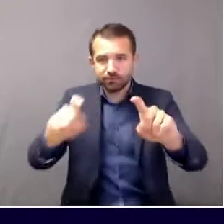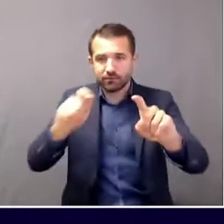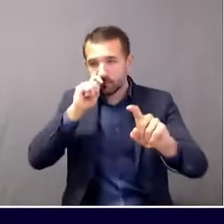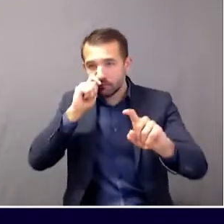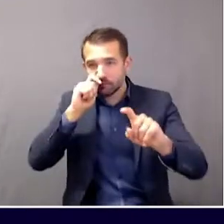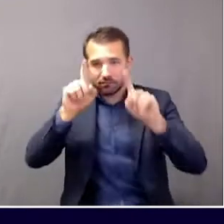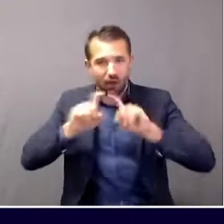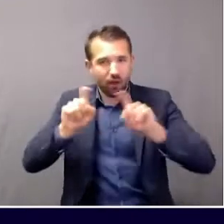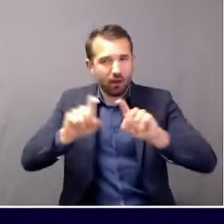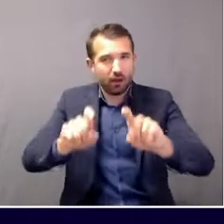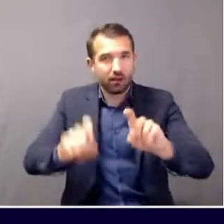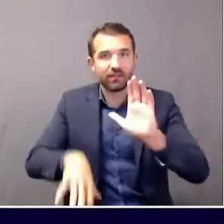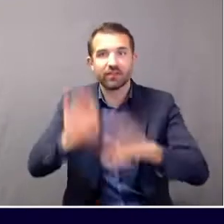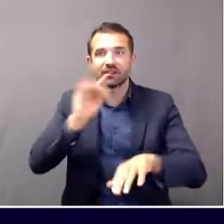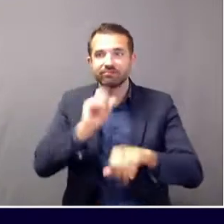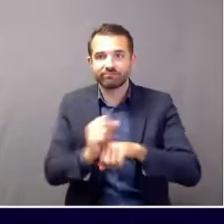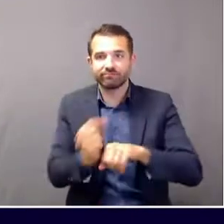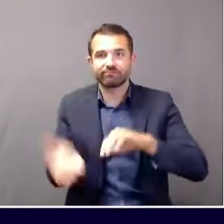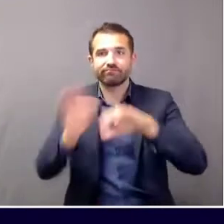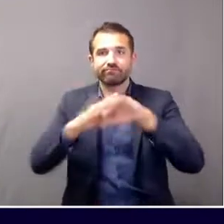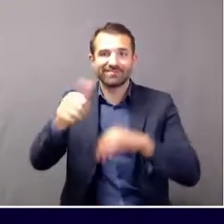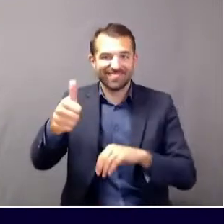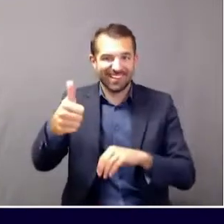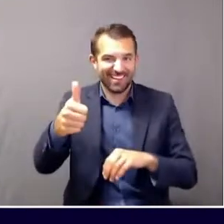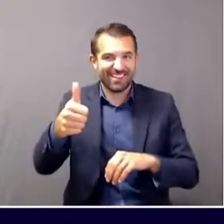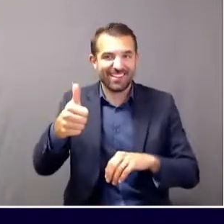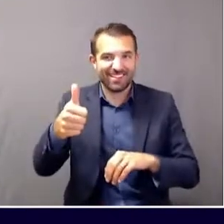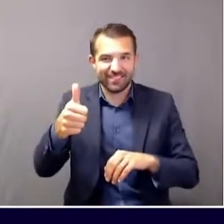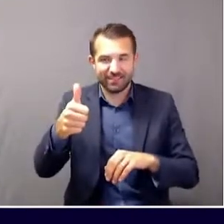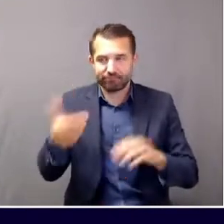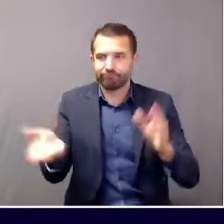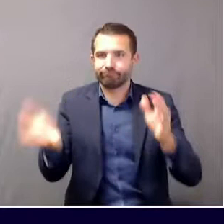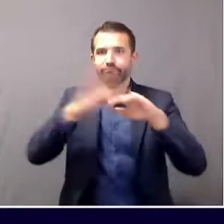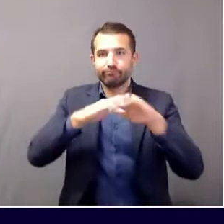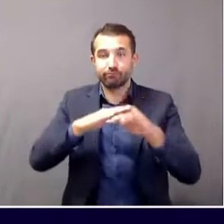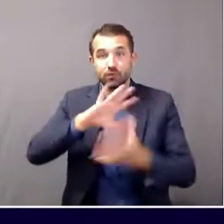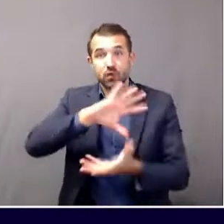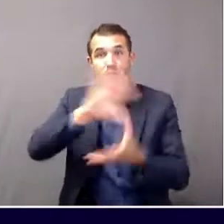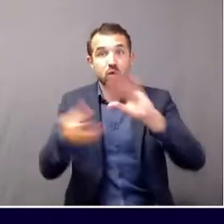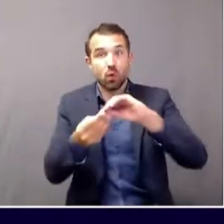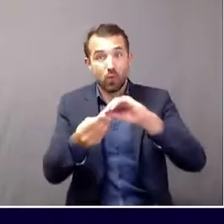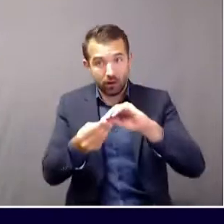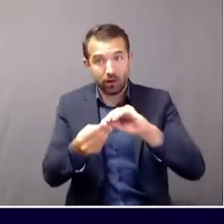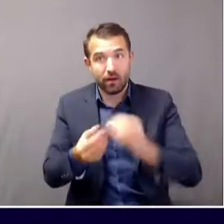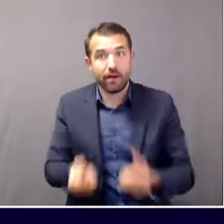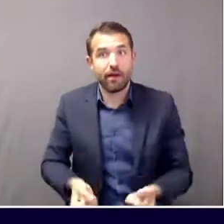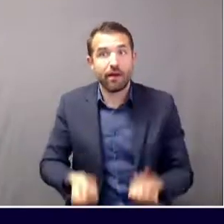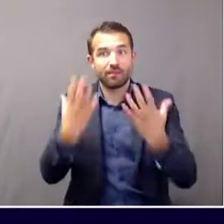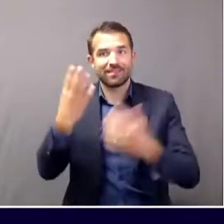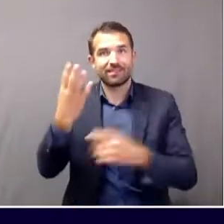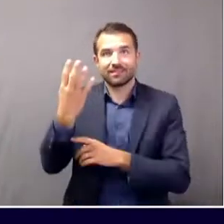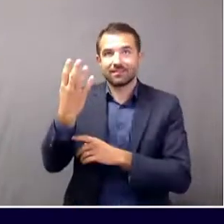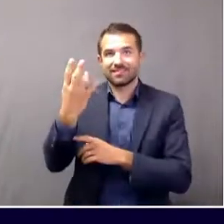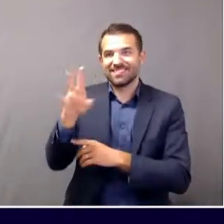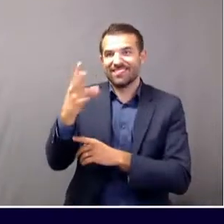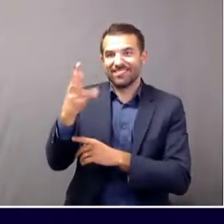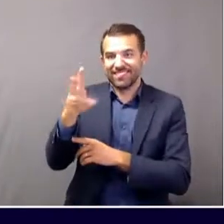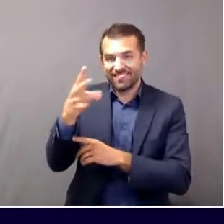additional ten cases of covert